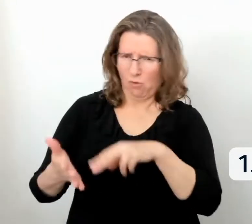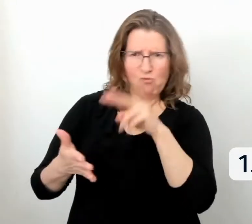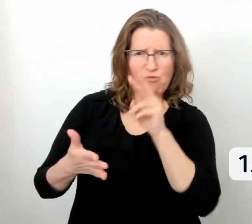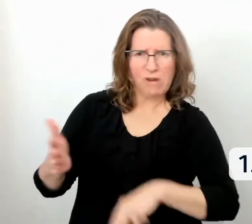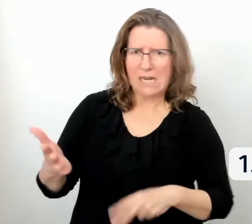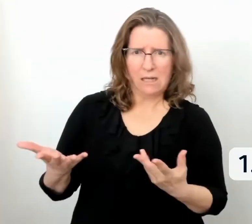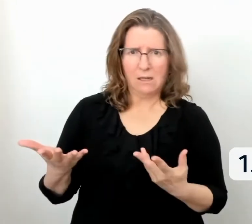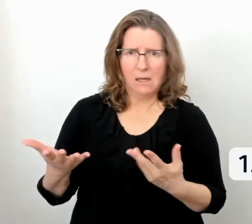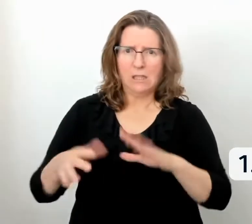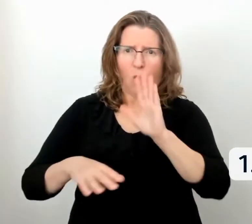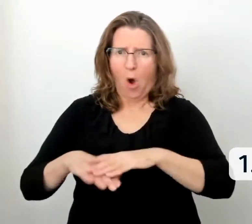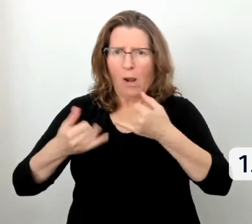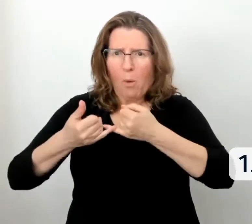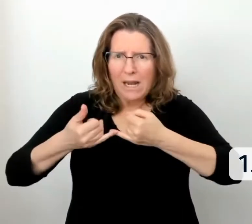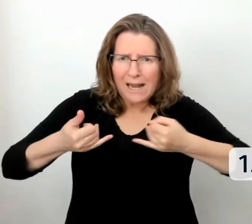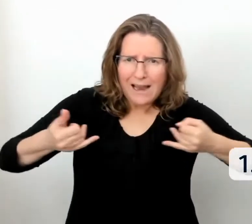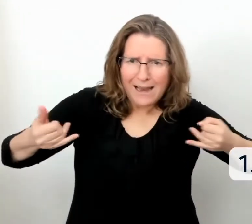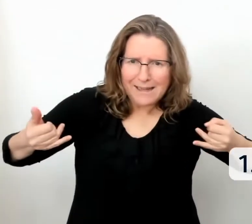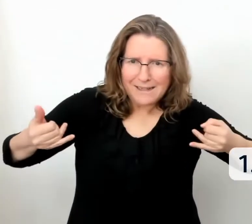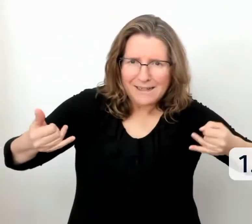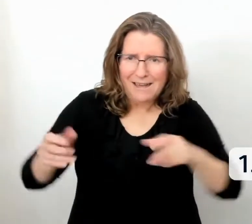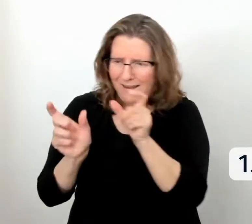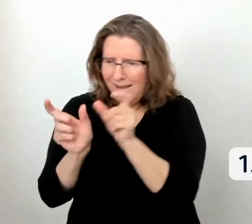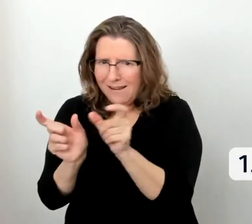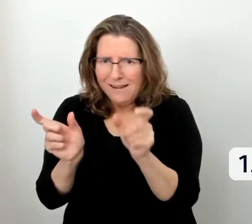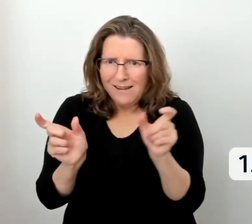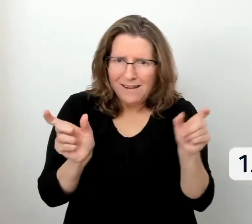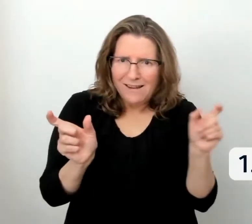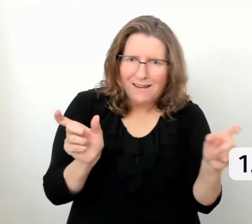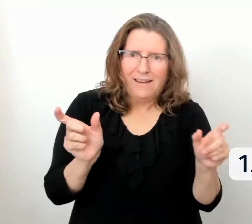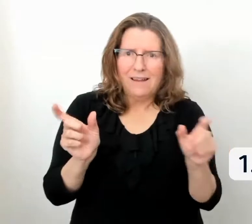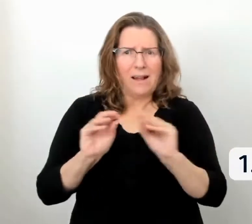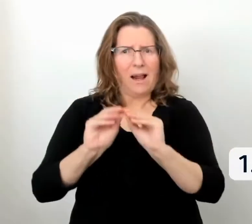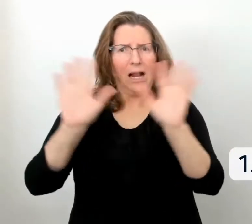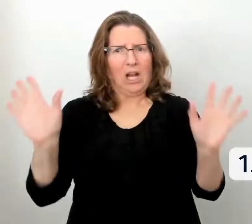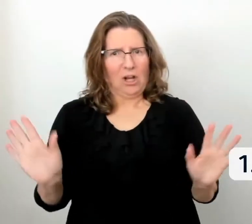The letters are clear, the words are clear, and the sentences are in straight lines.